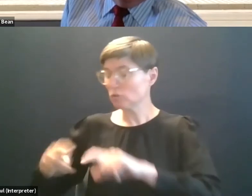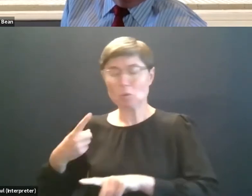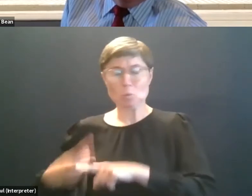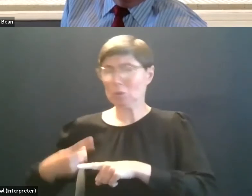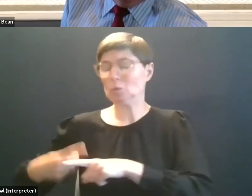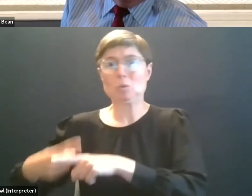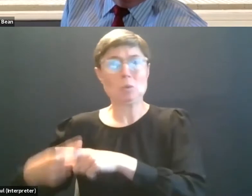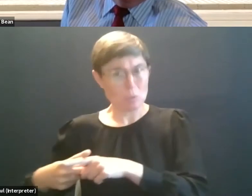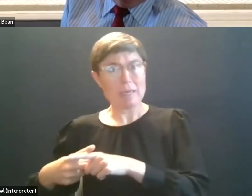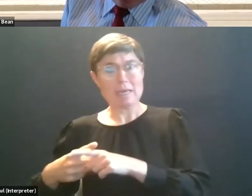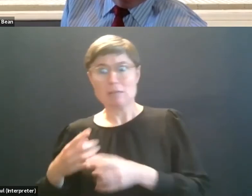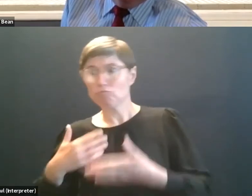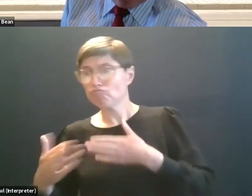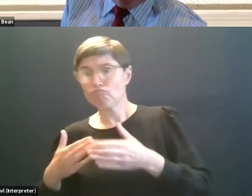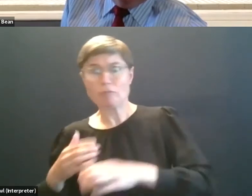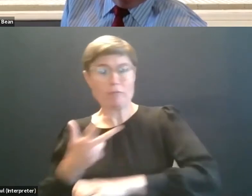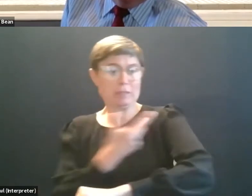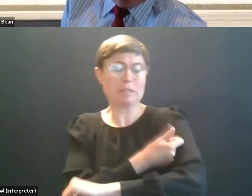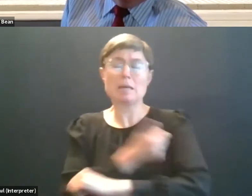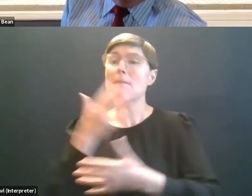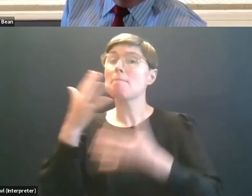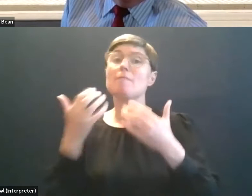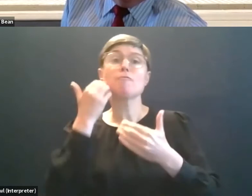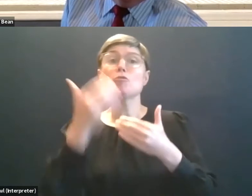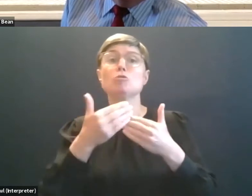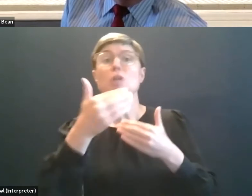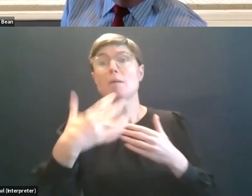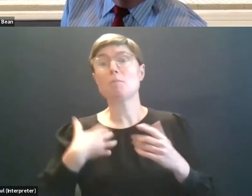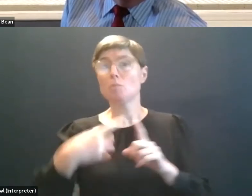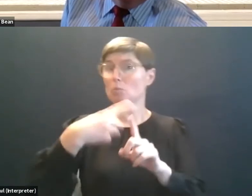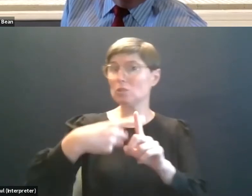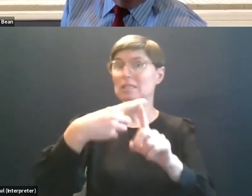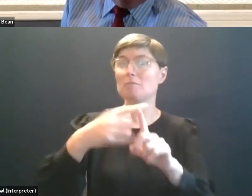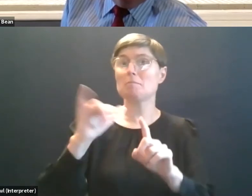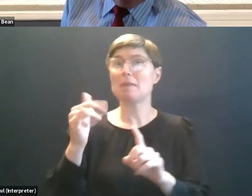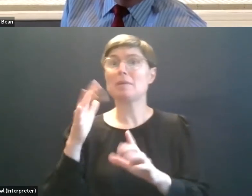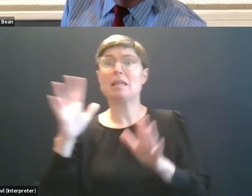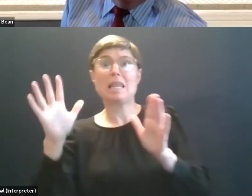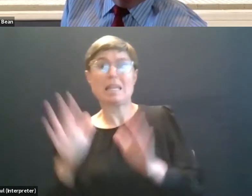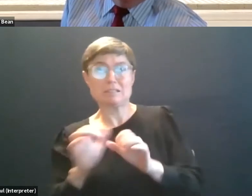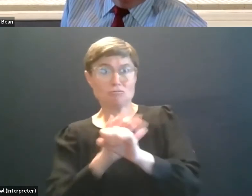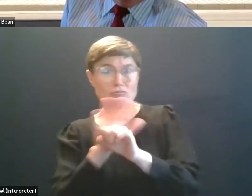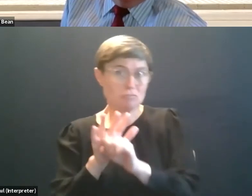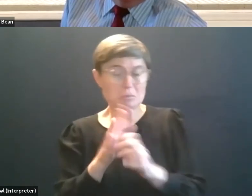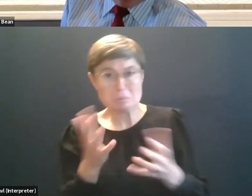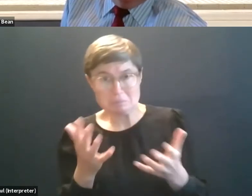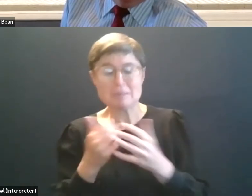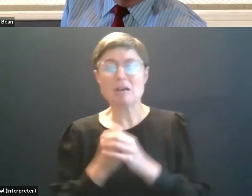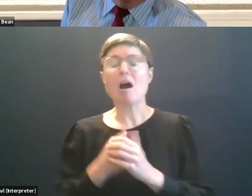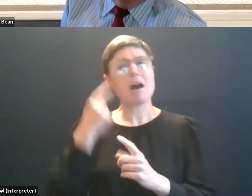there could be some easier days ahead in terms of COVID-19. So a sense of weariness at this